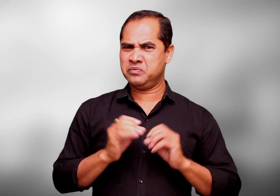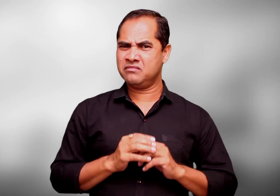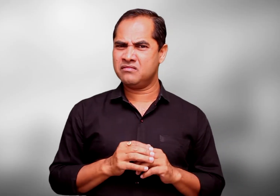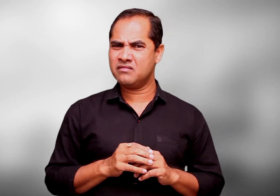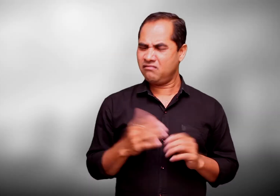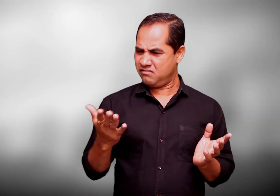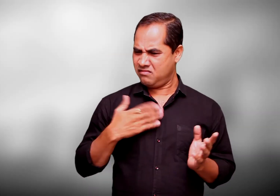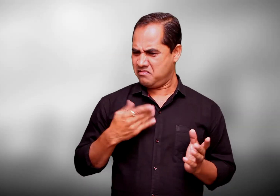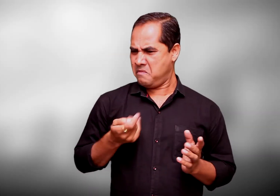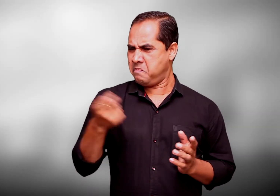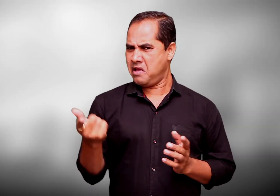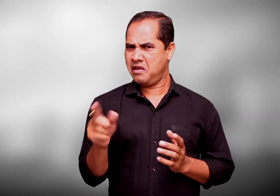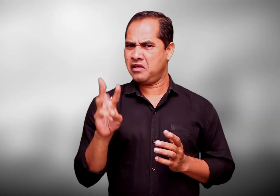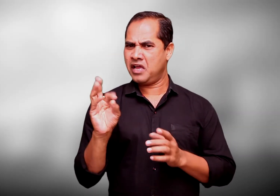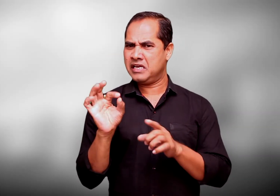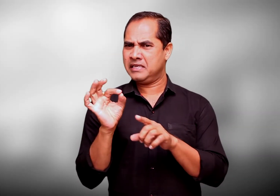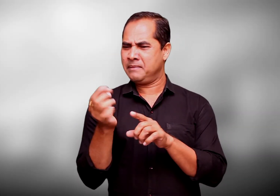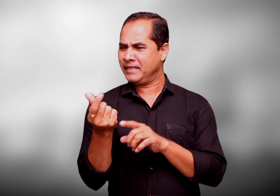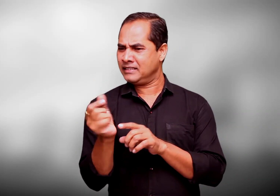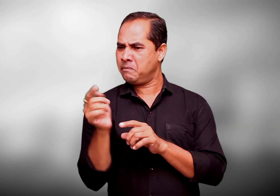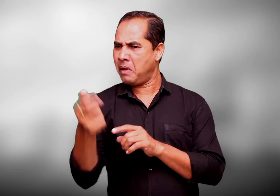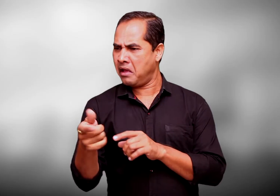haughtily. 'I've paid 30 paise like everyone else'